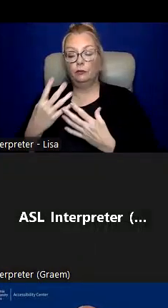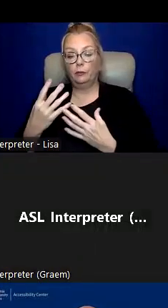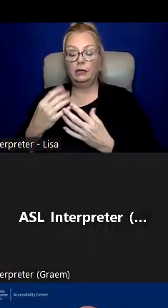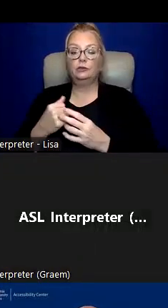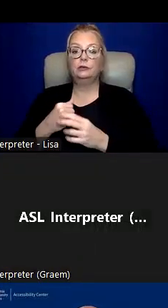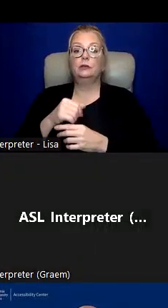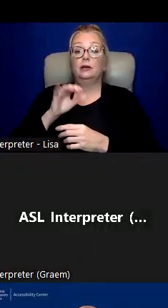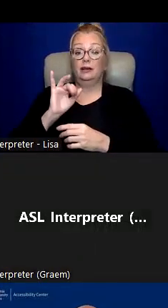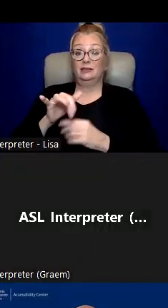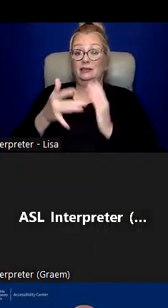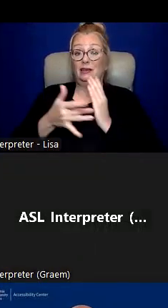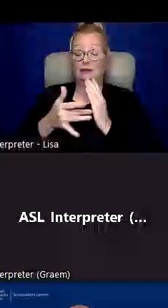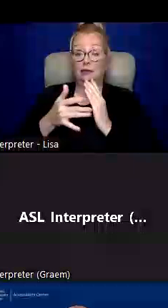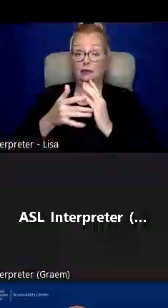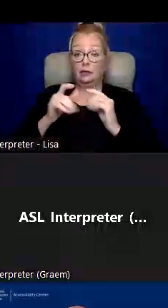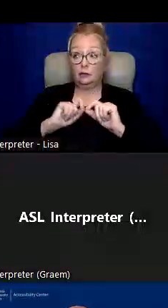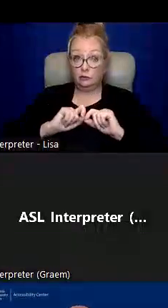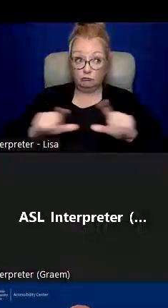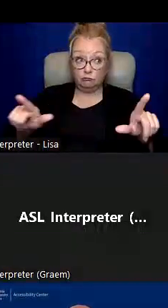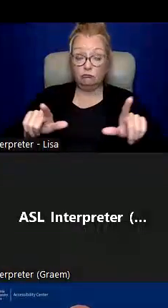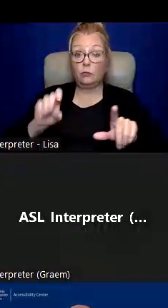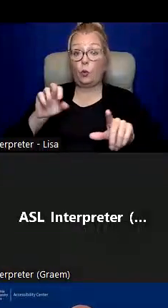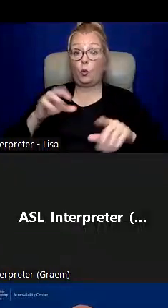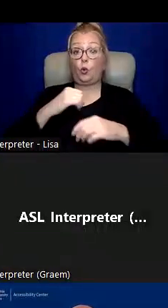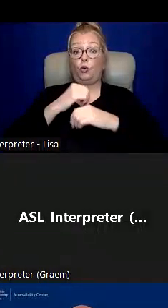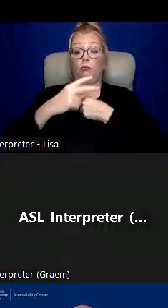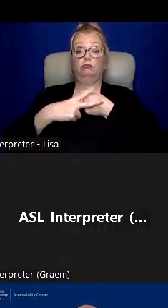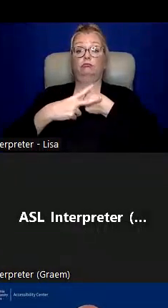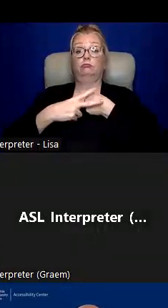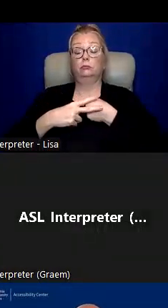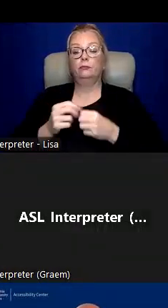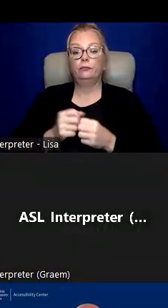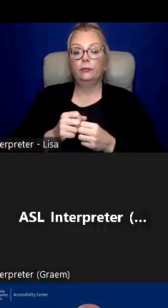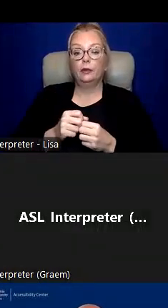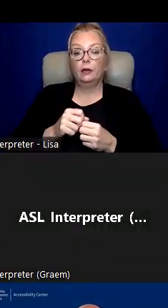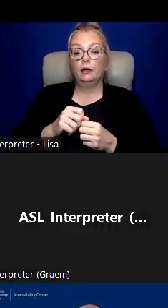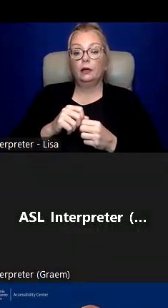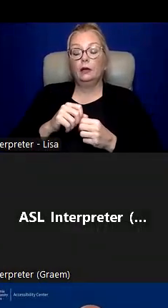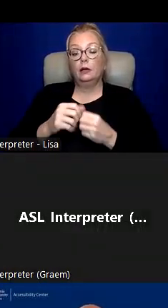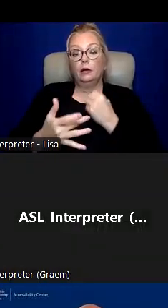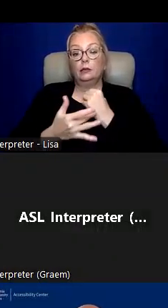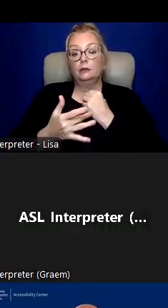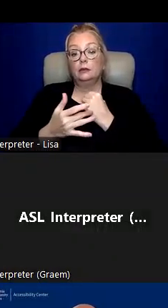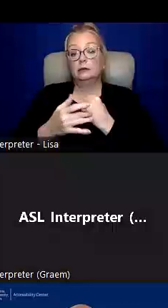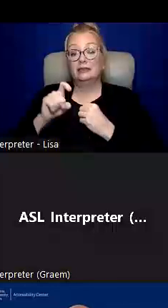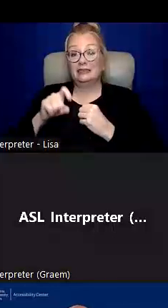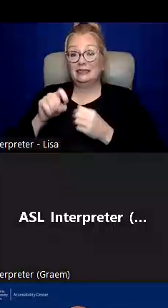protected or confidential data? And the last one was, does this technology need any college IT support of any kind?